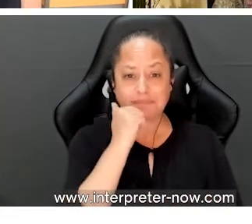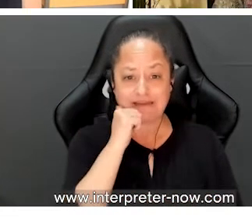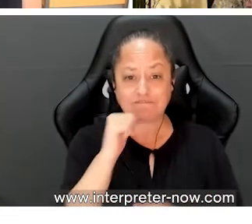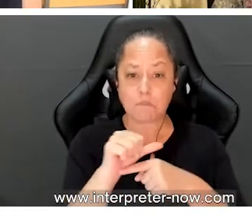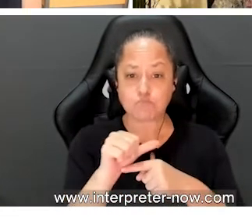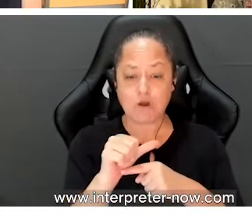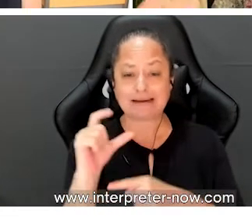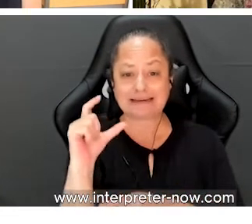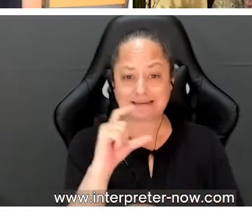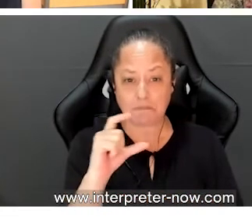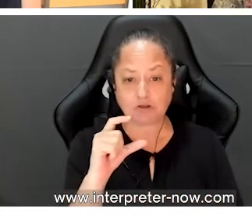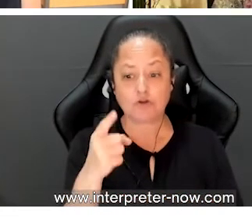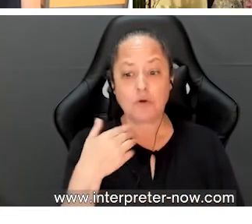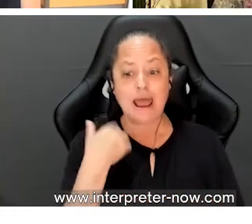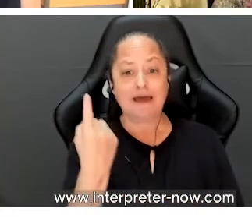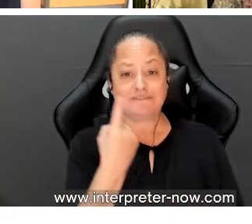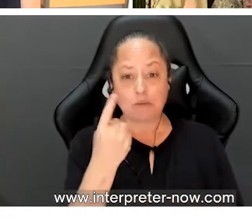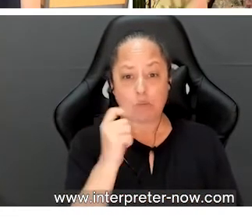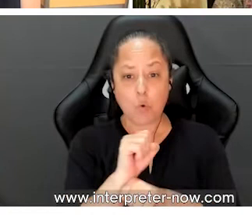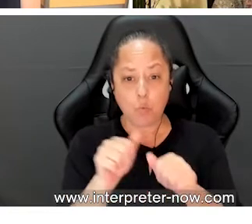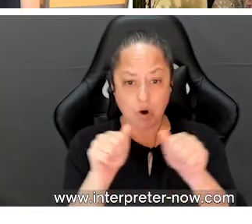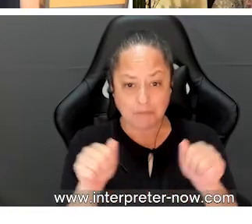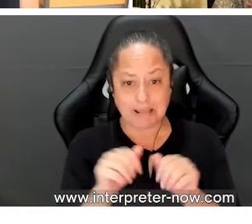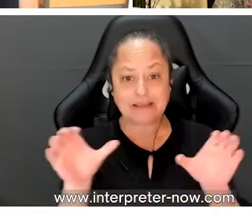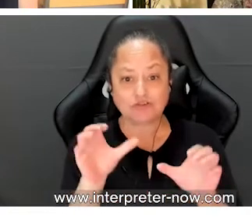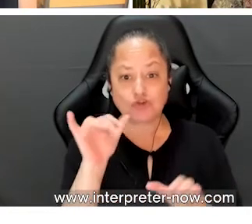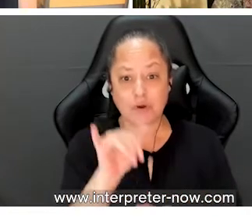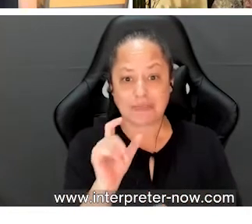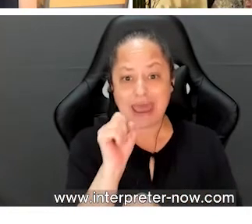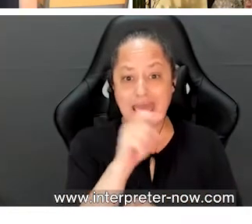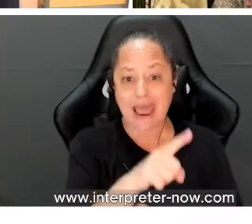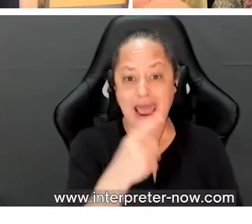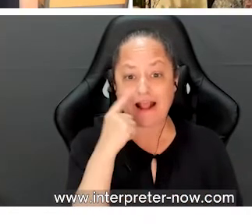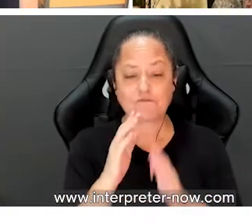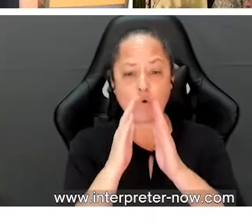So if you have someone in your workplace who is doing this, and they ask for a prayer space,